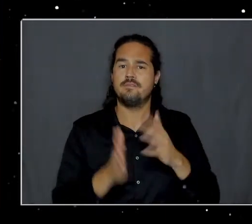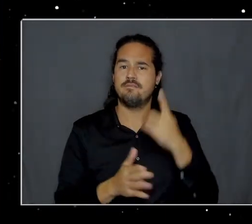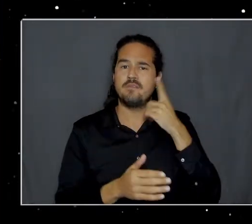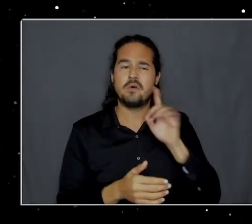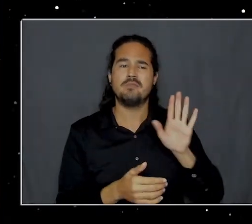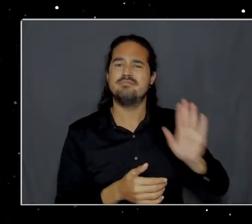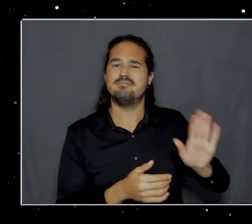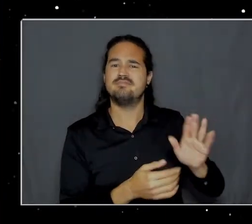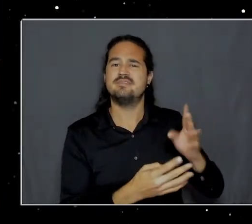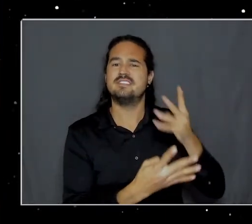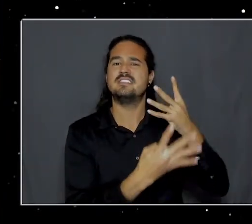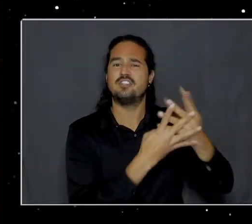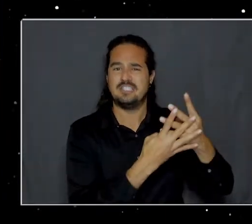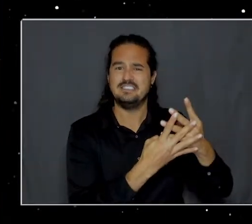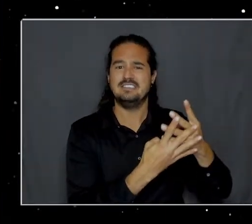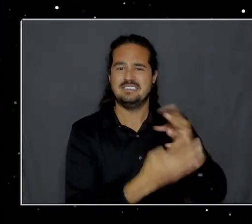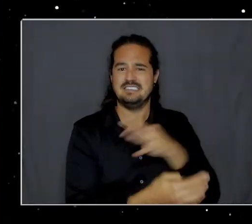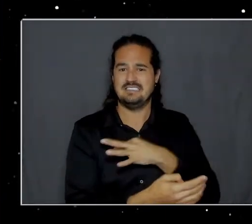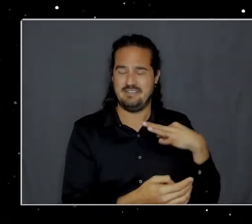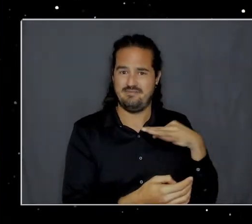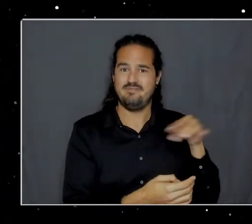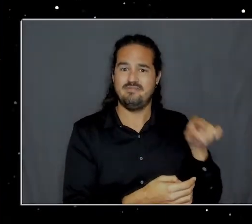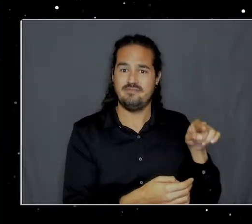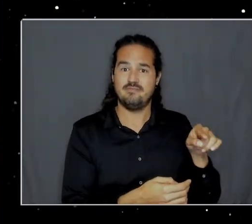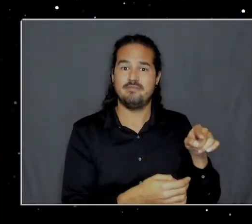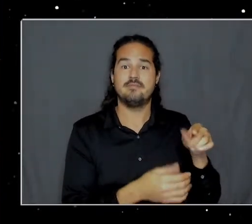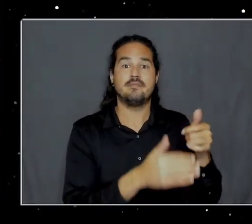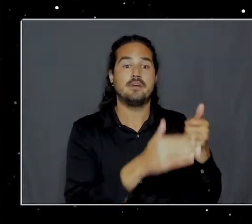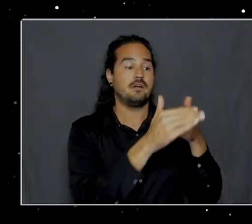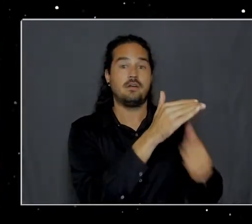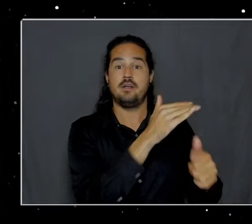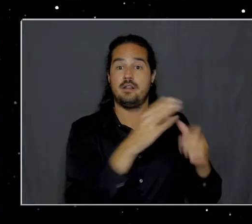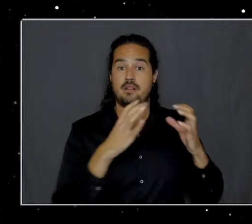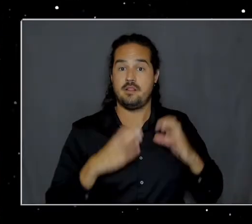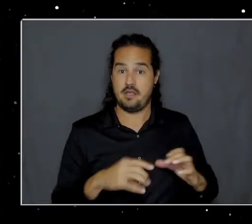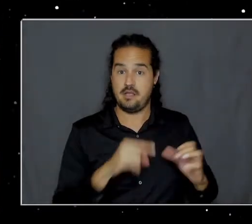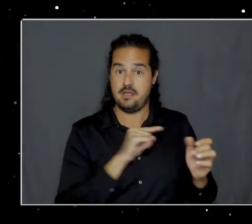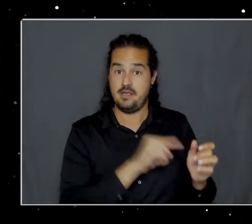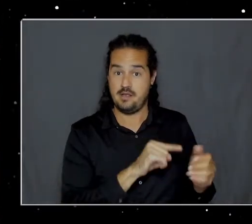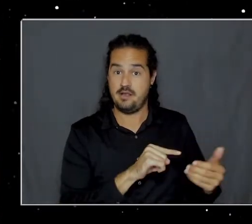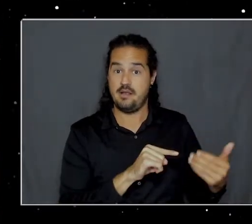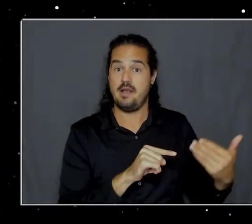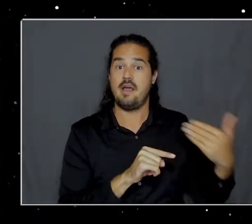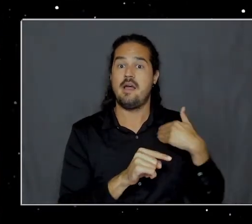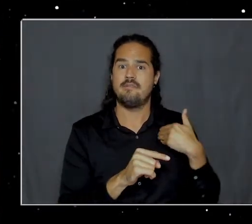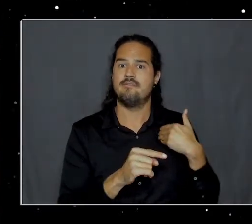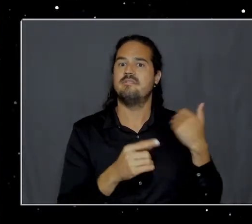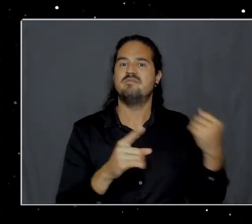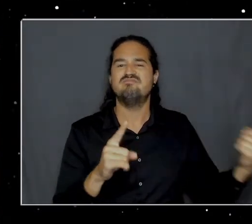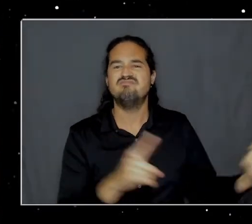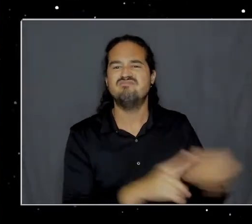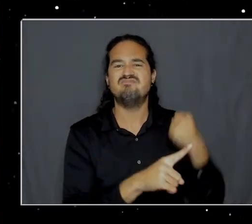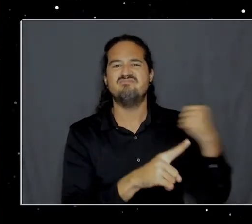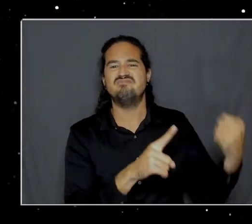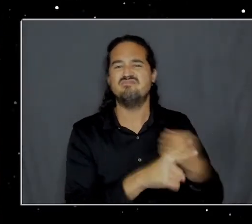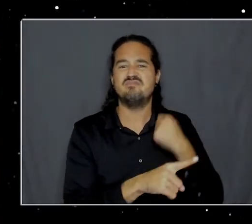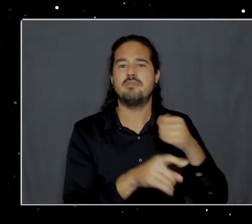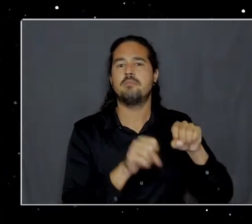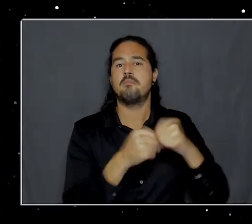FOR THE CORRECTIONAL STAFF AFTER BRIAN'S CLIENT, CAL HAMMER WAS COLD-COCKED AND SUFFERED A